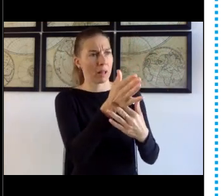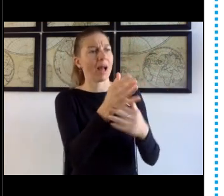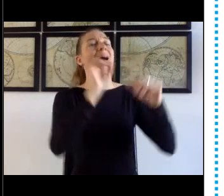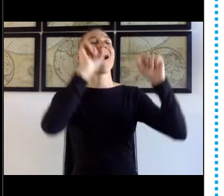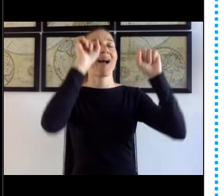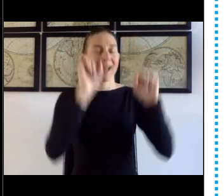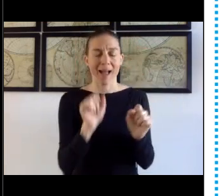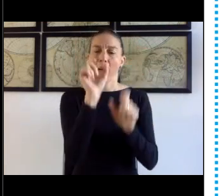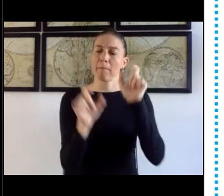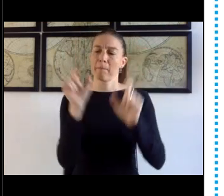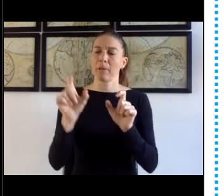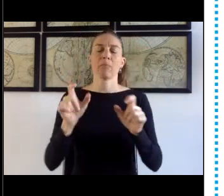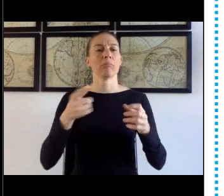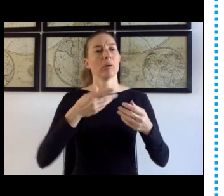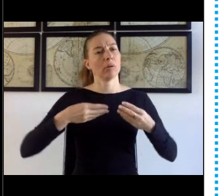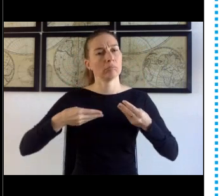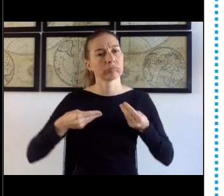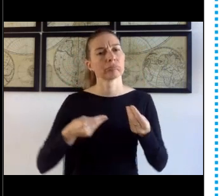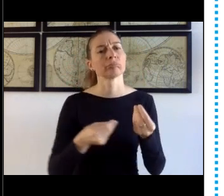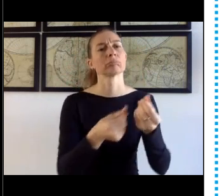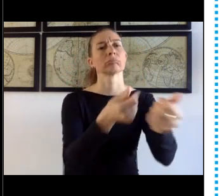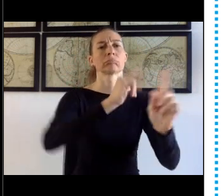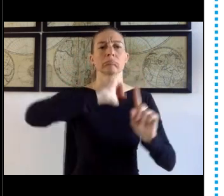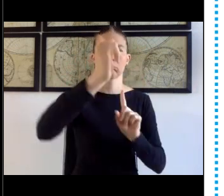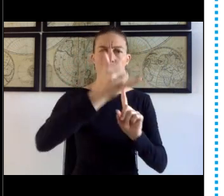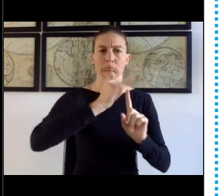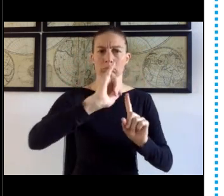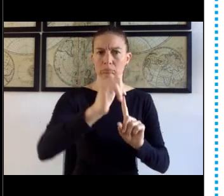This is a big gap in the regulations on Passenger's Rights,